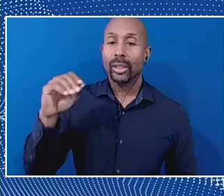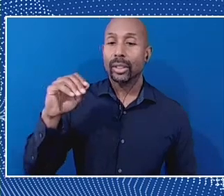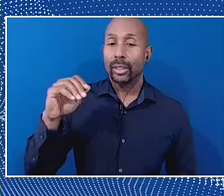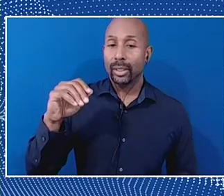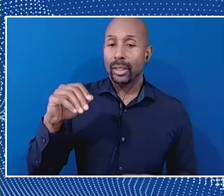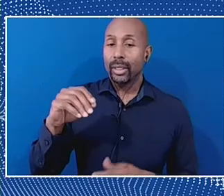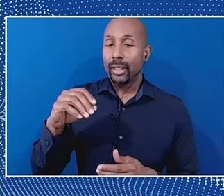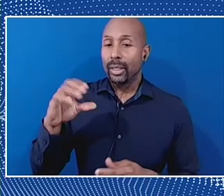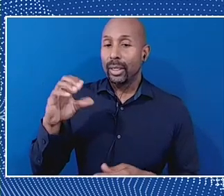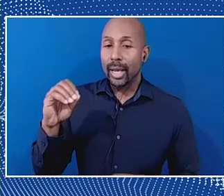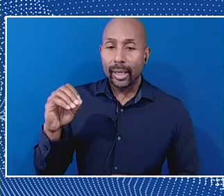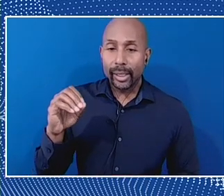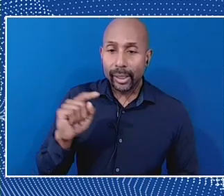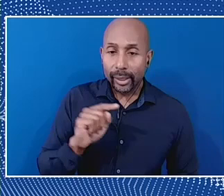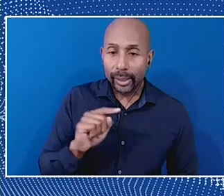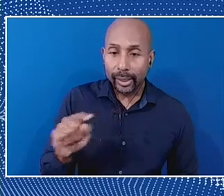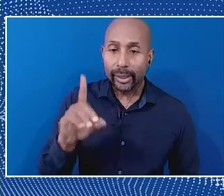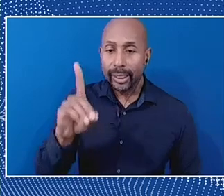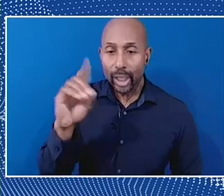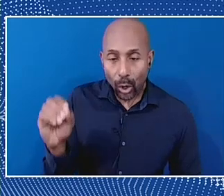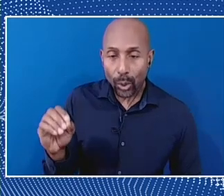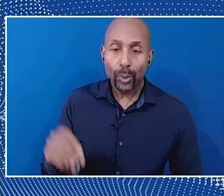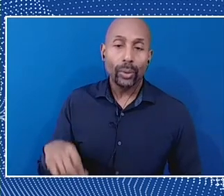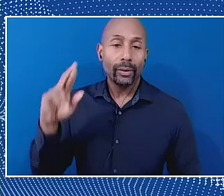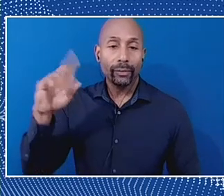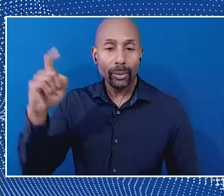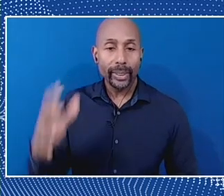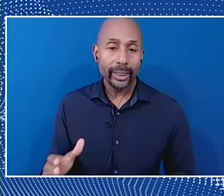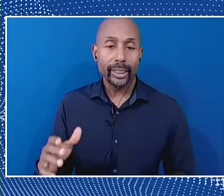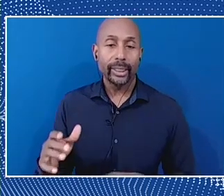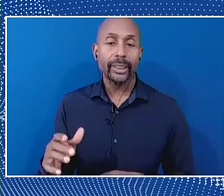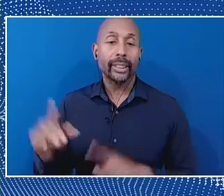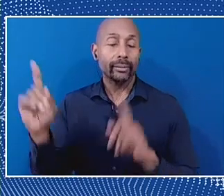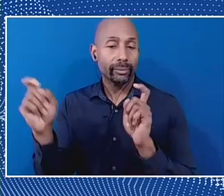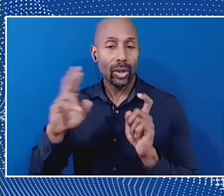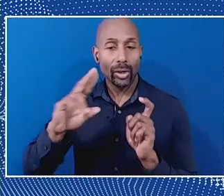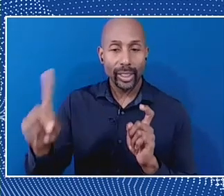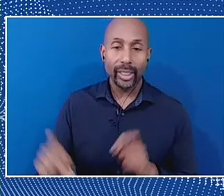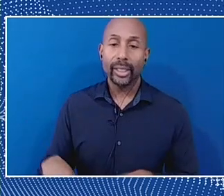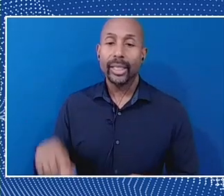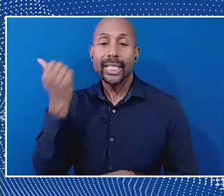Therapy, in parentheses DPT, physical physician associate, in parentheses PA,